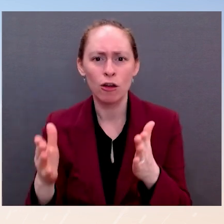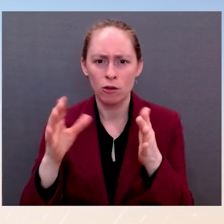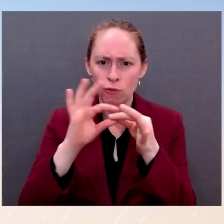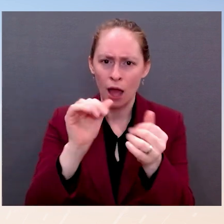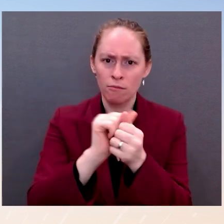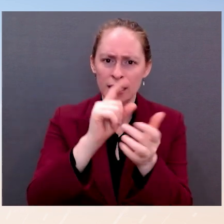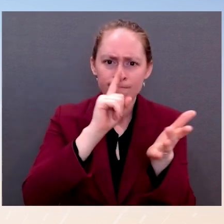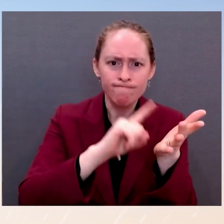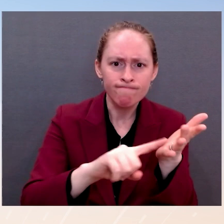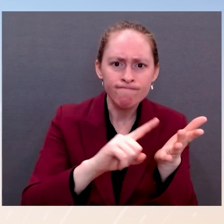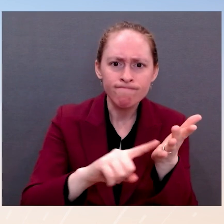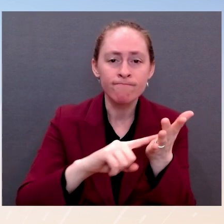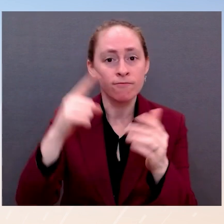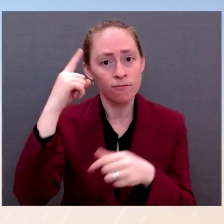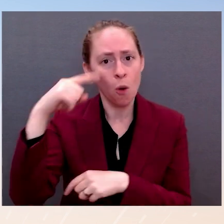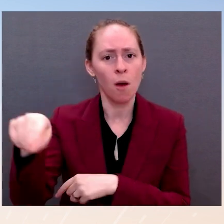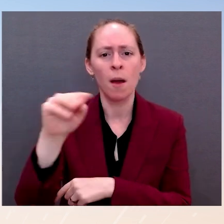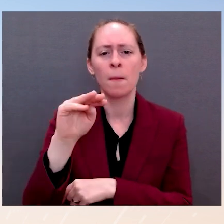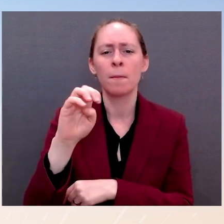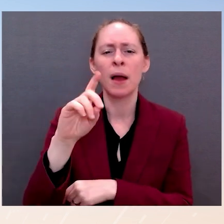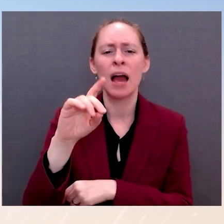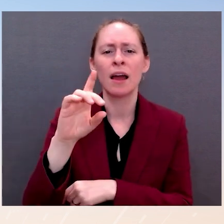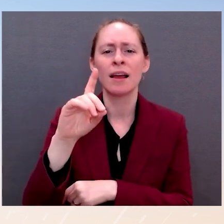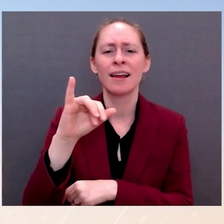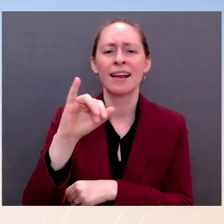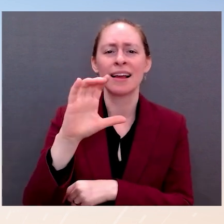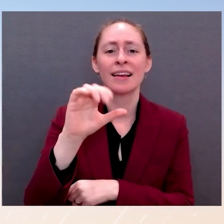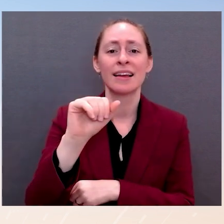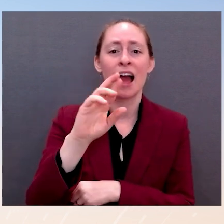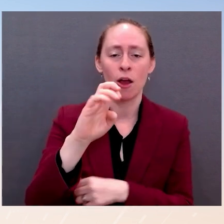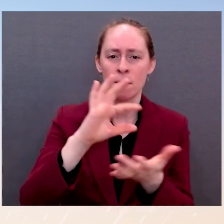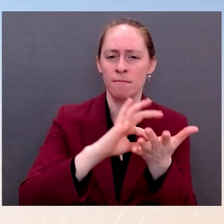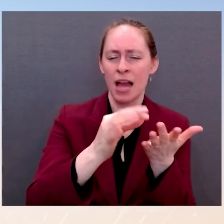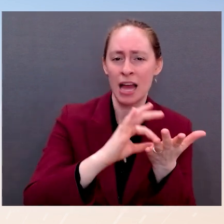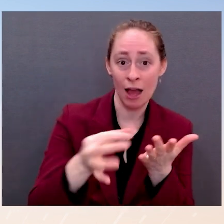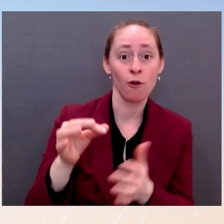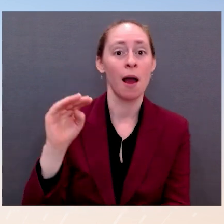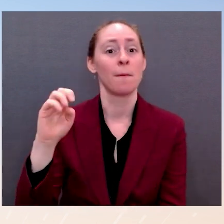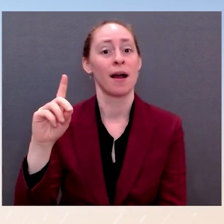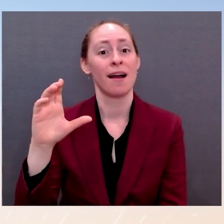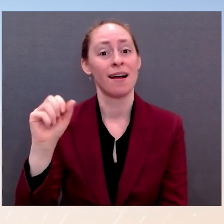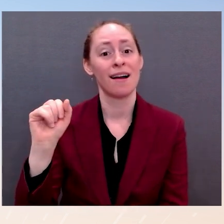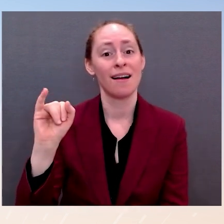is very timely that we have are here Black History Month. She is an American health care policy official